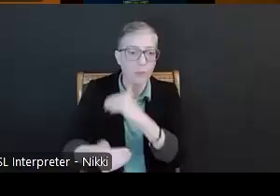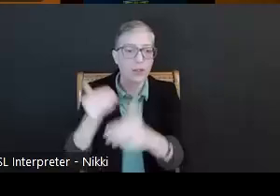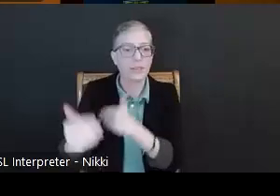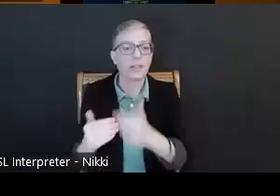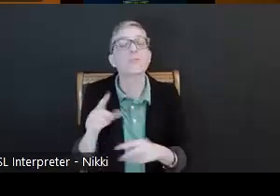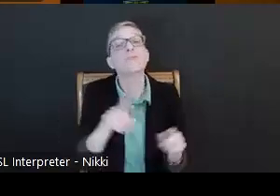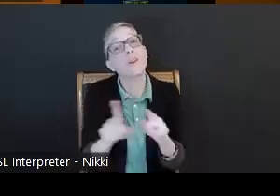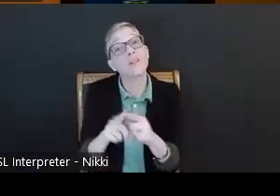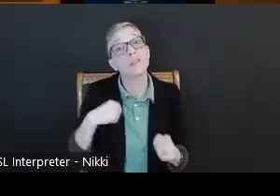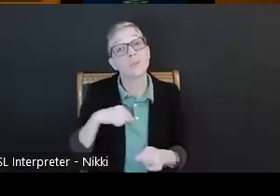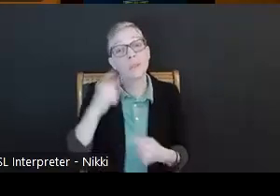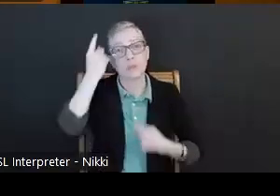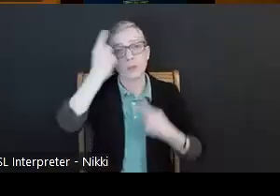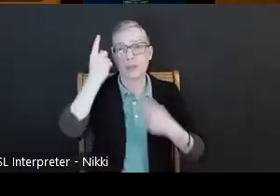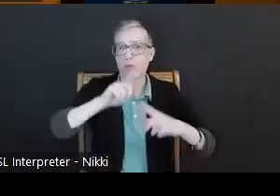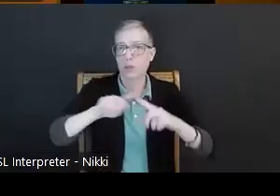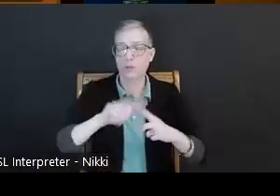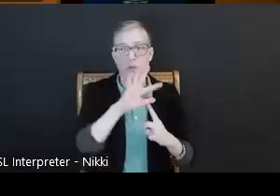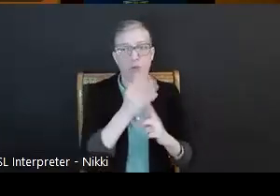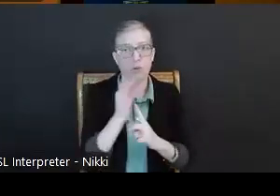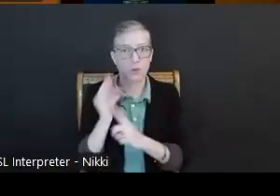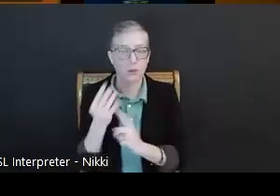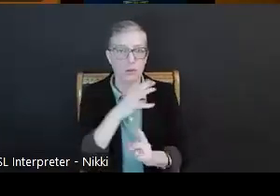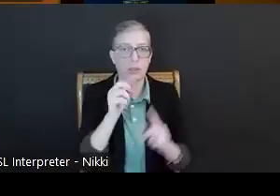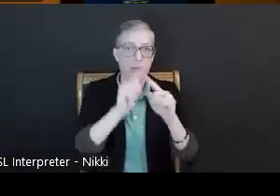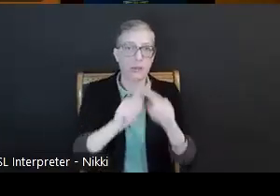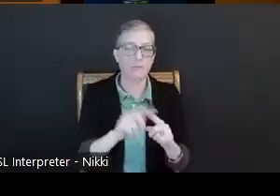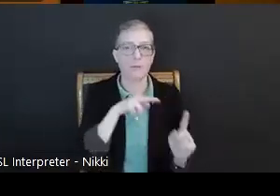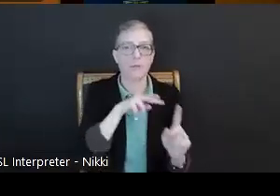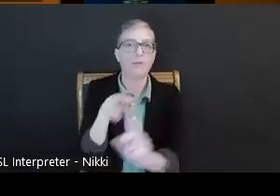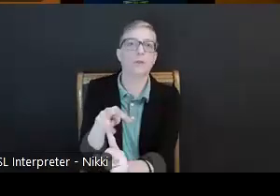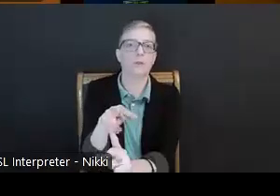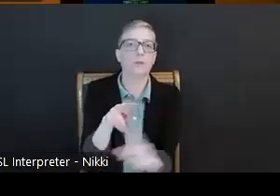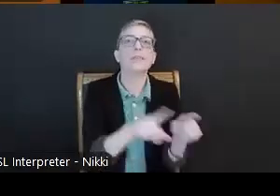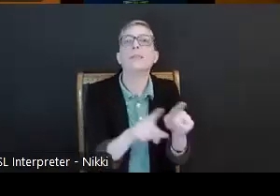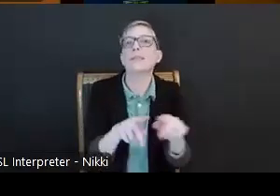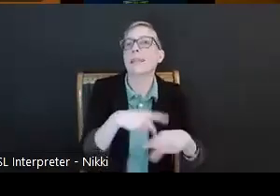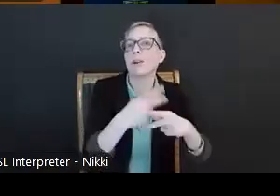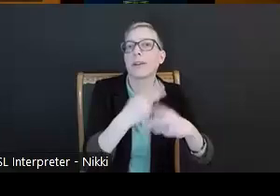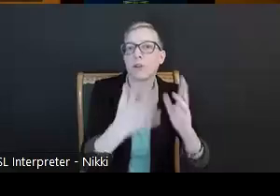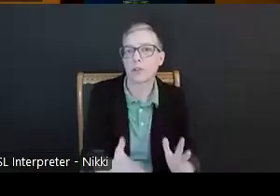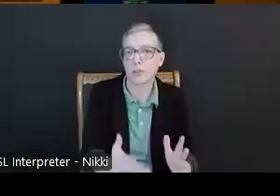and how different families might perceive uh their role as caregivers and further how